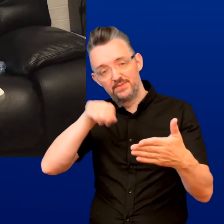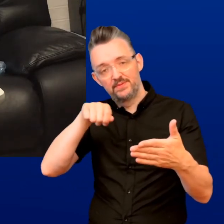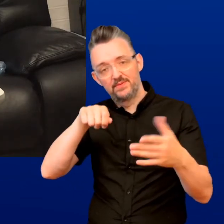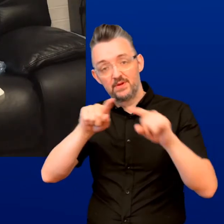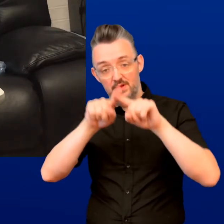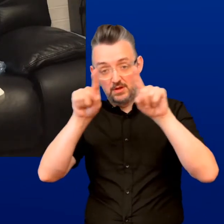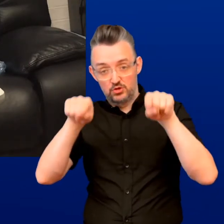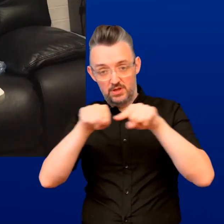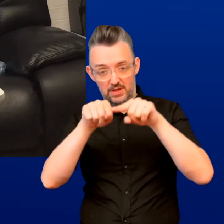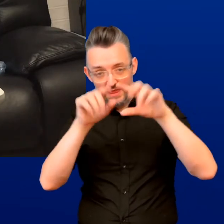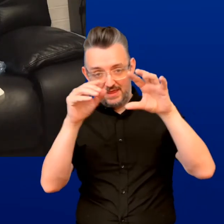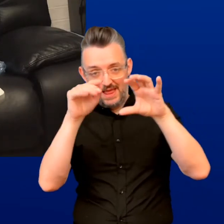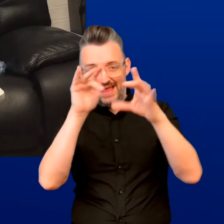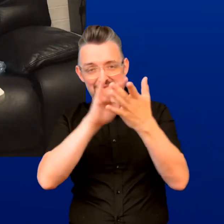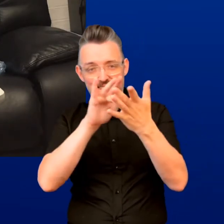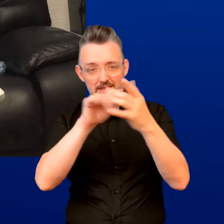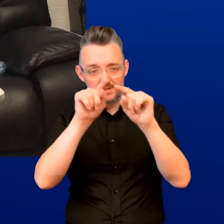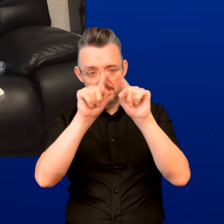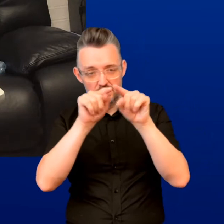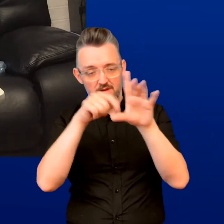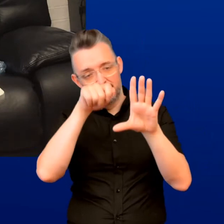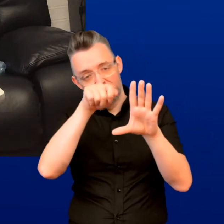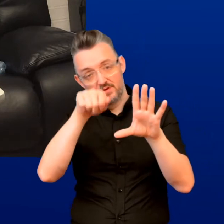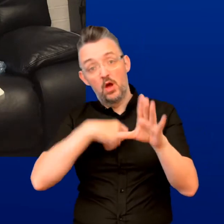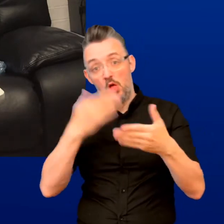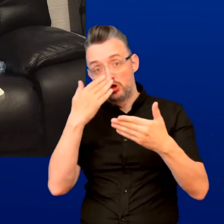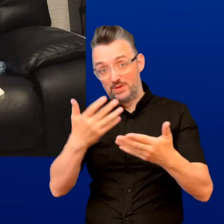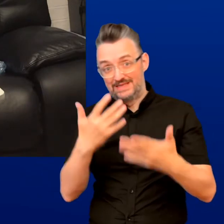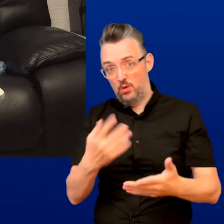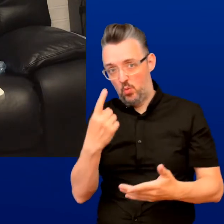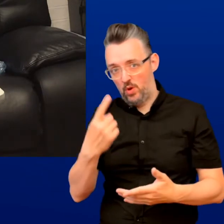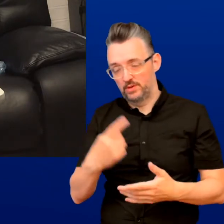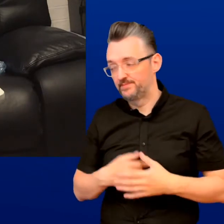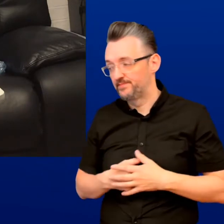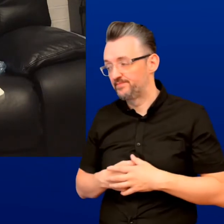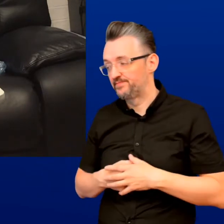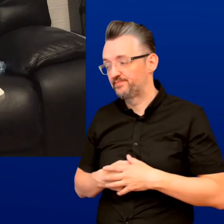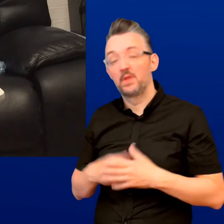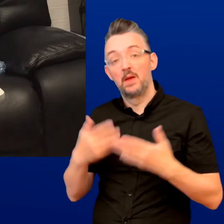the stencil. I'm actually going to do one for you now. I've done two here